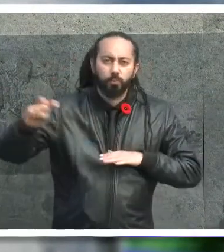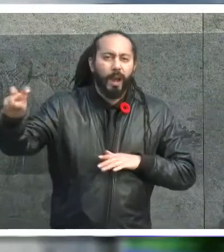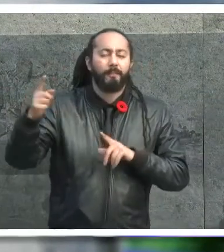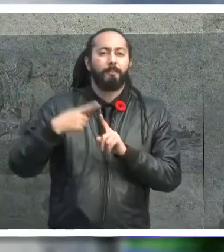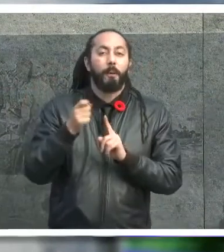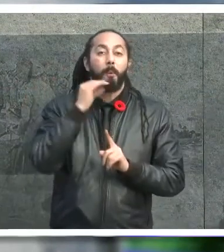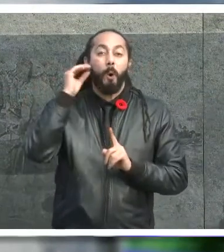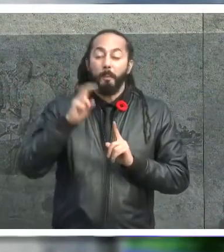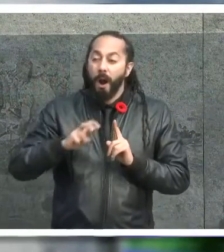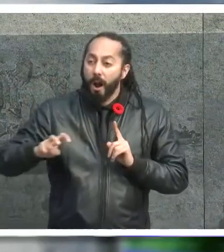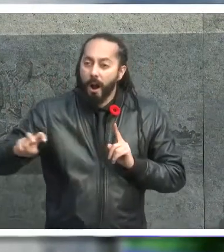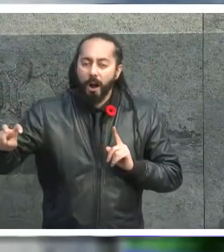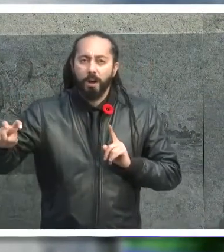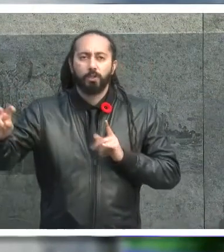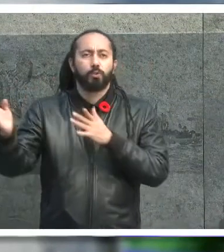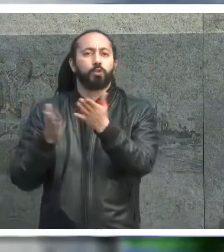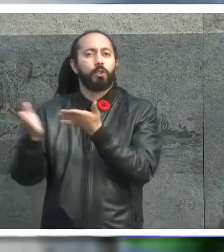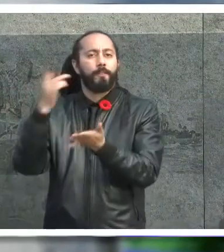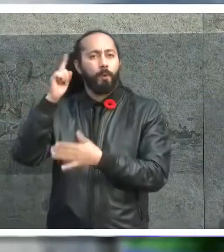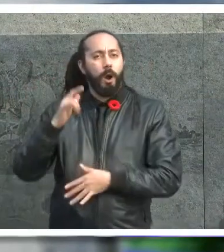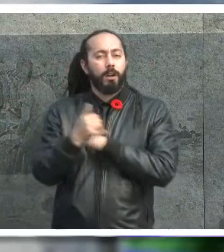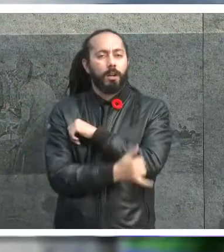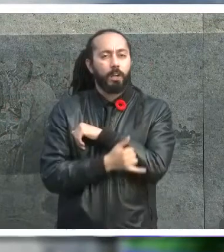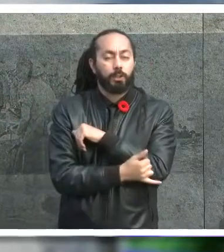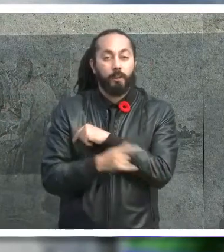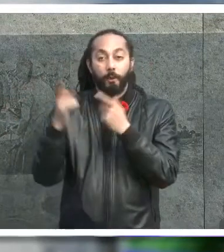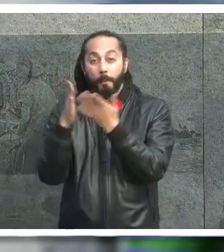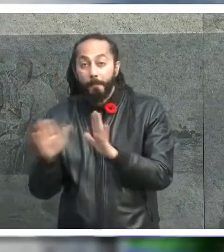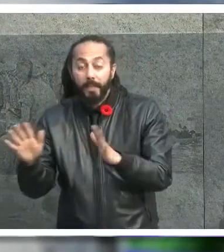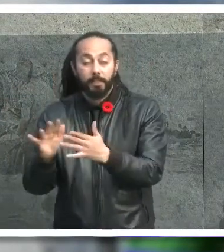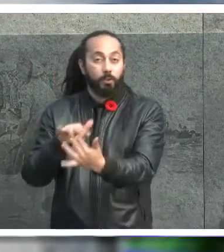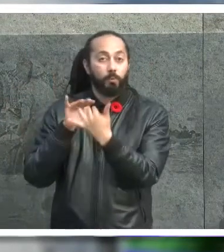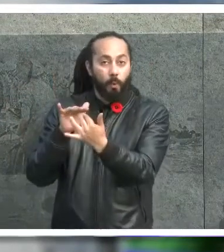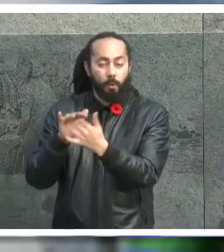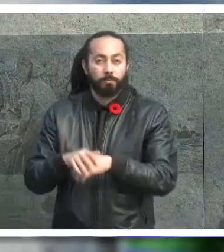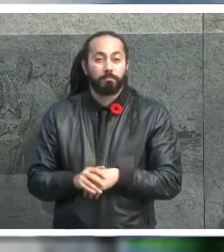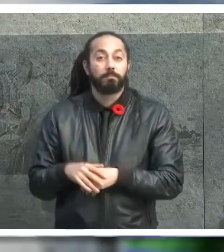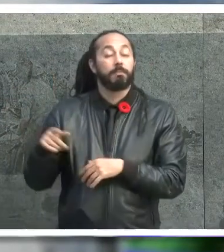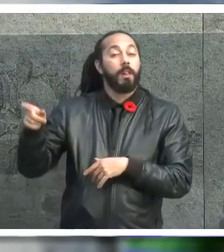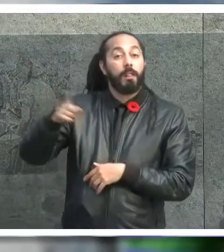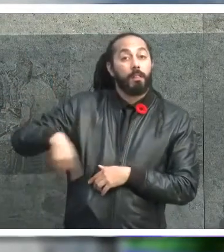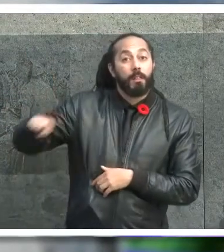from home to serve our country in times of peace and war.